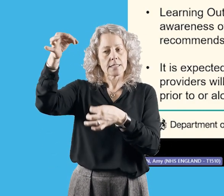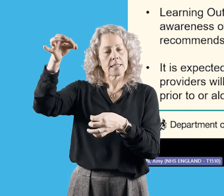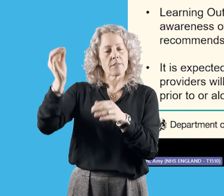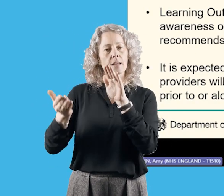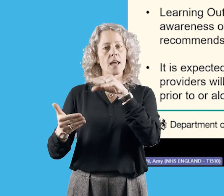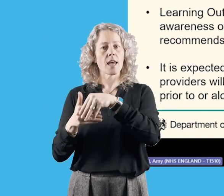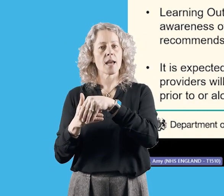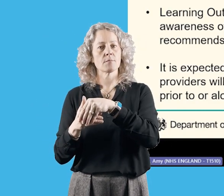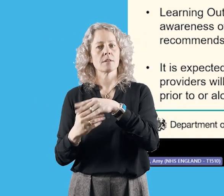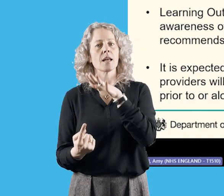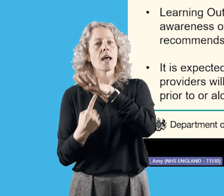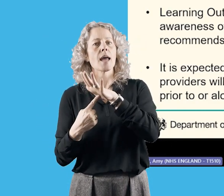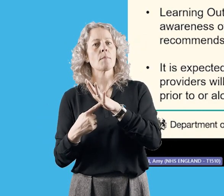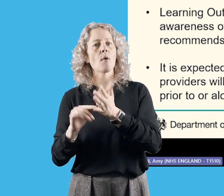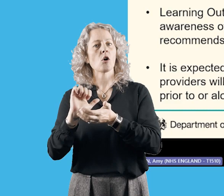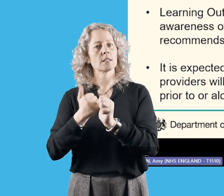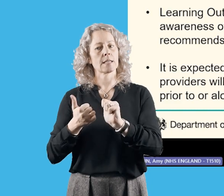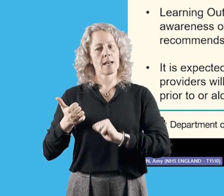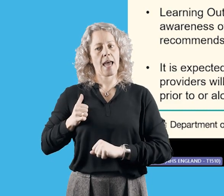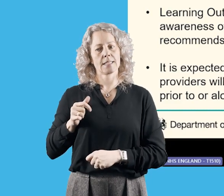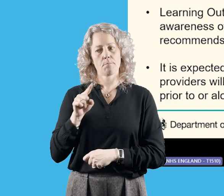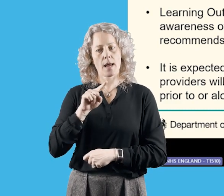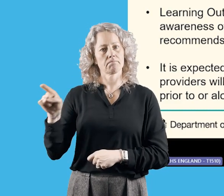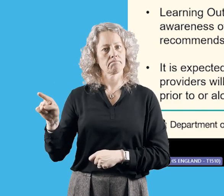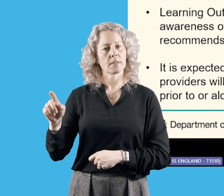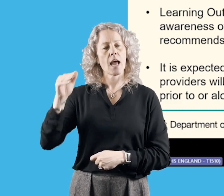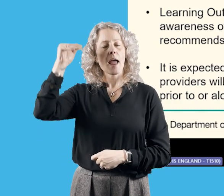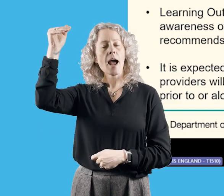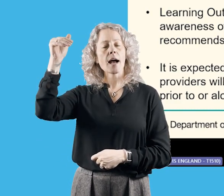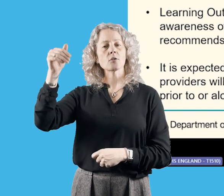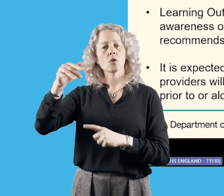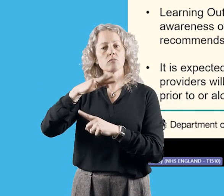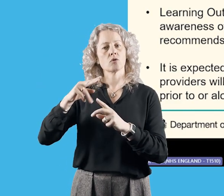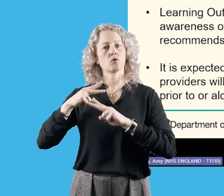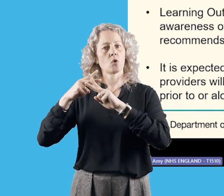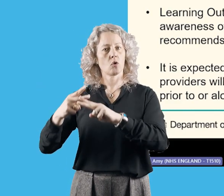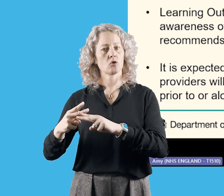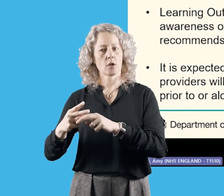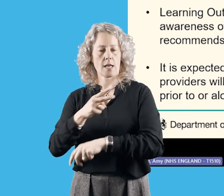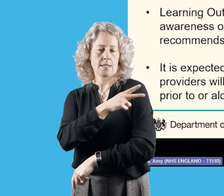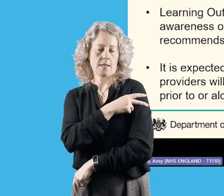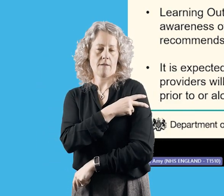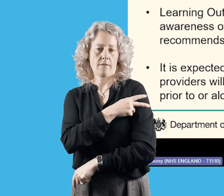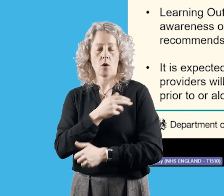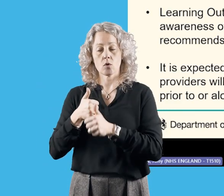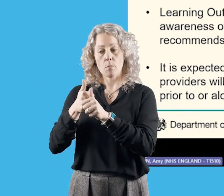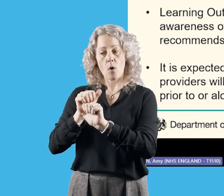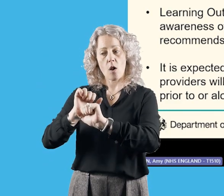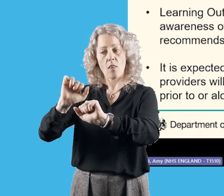of adult social care staff and to support their development and progression. So with the new additions, it means that all